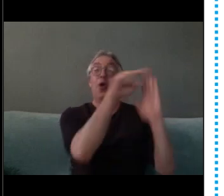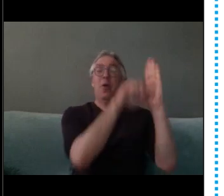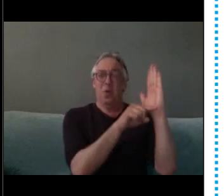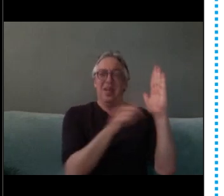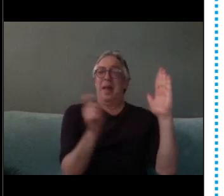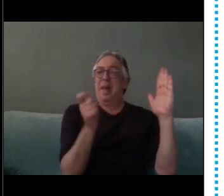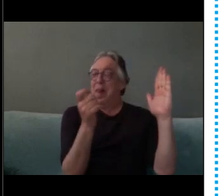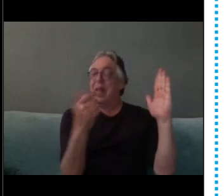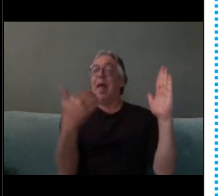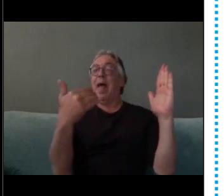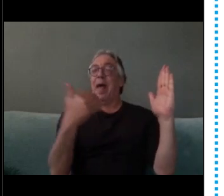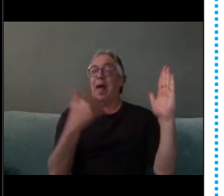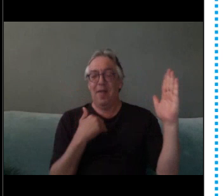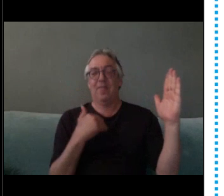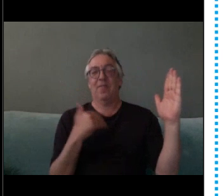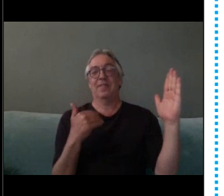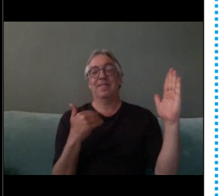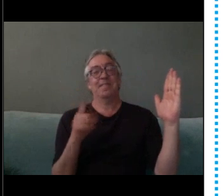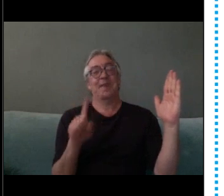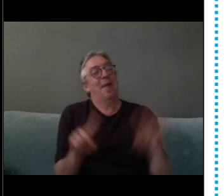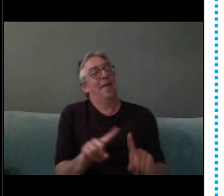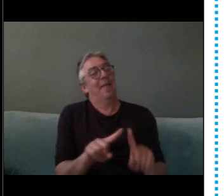So the next slide.